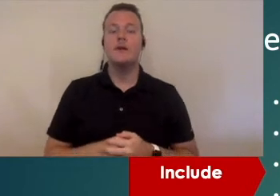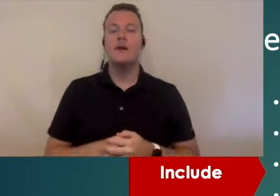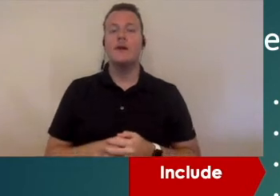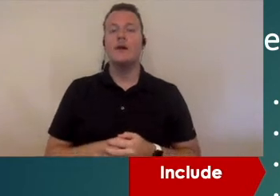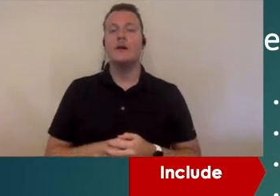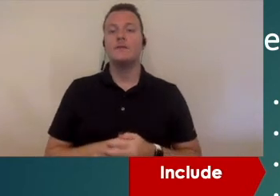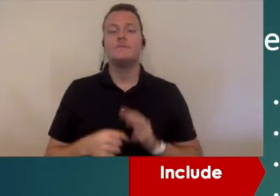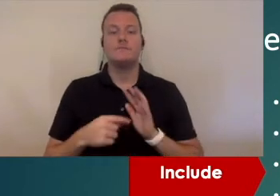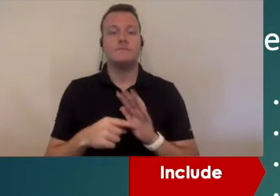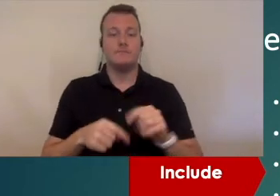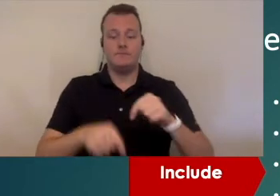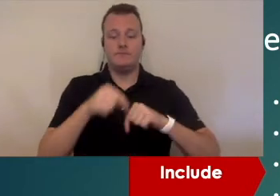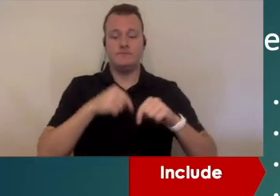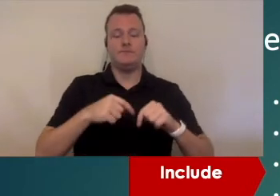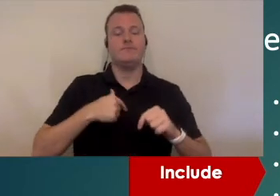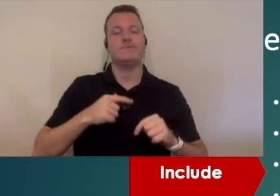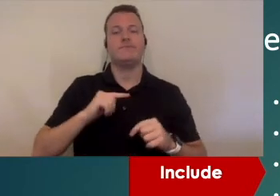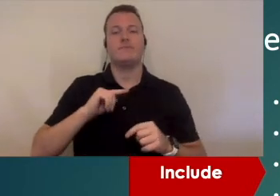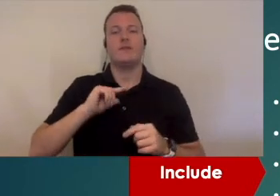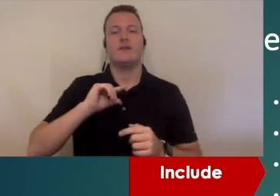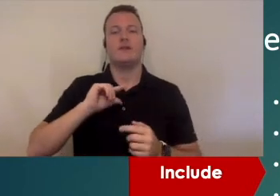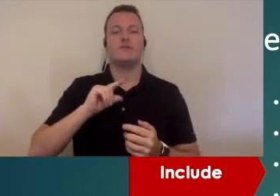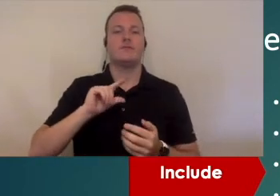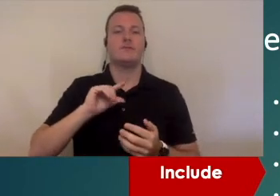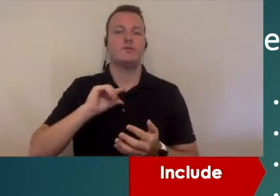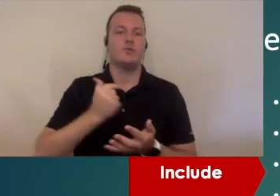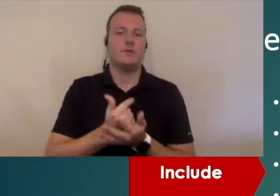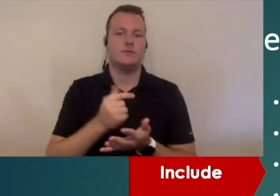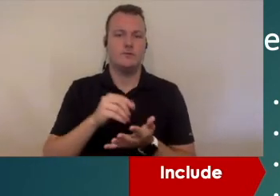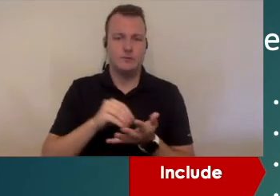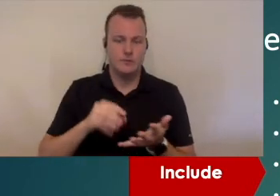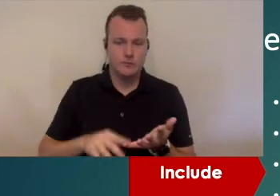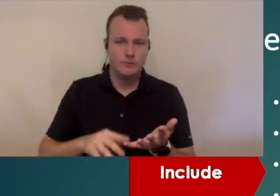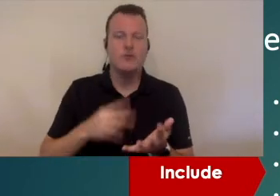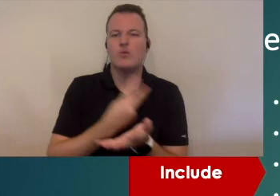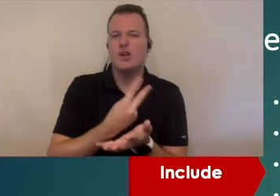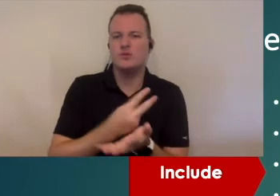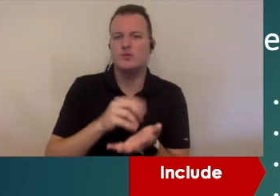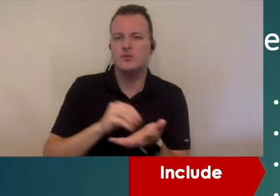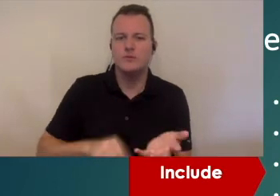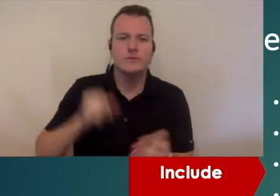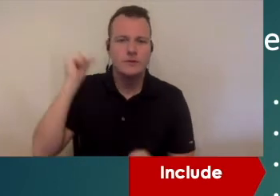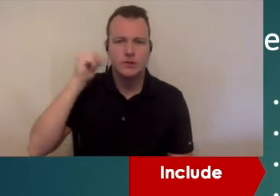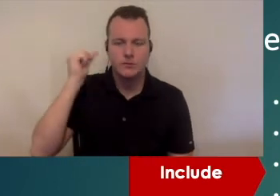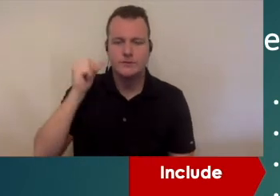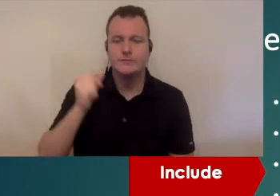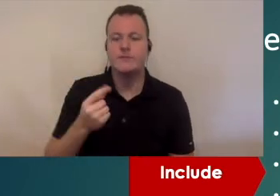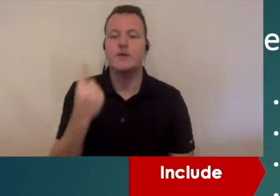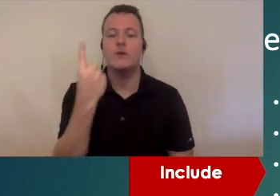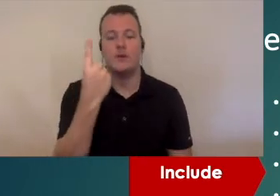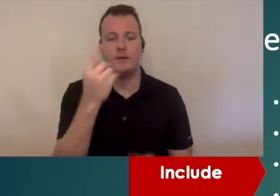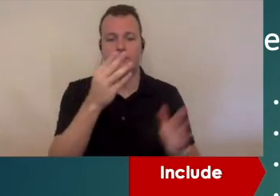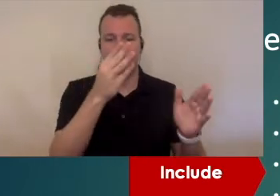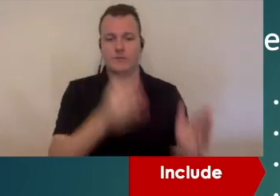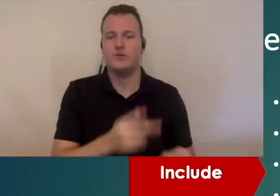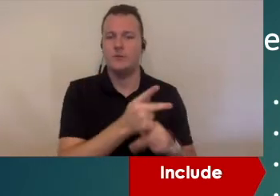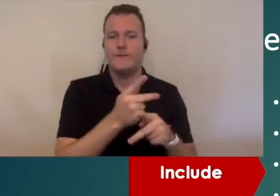student, I had an audiologist tell me once that in his hiring process, he-